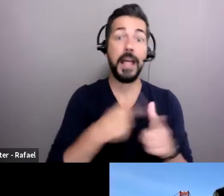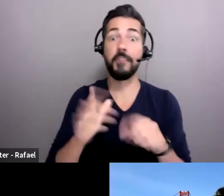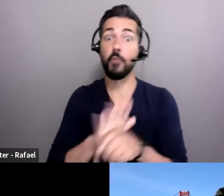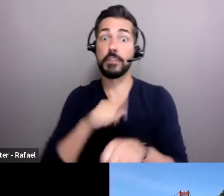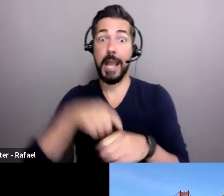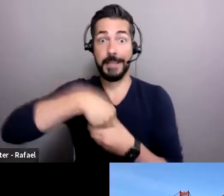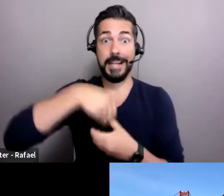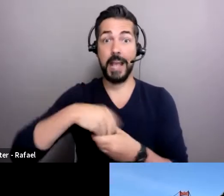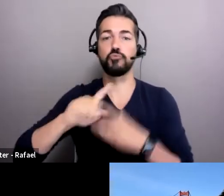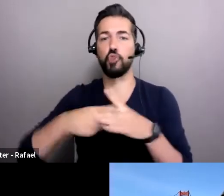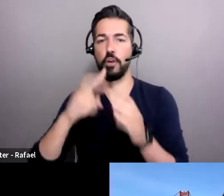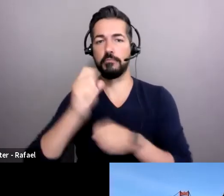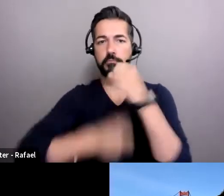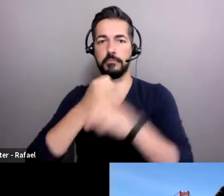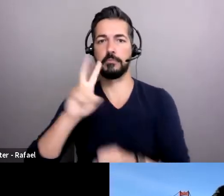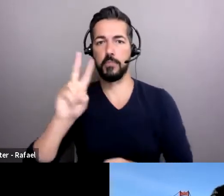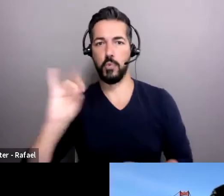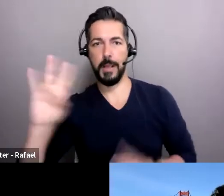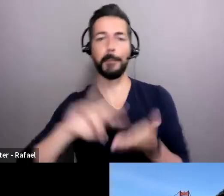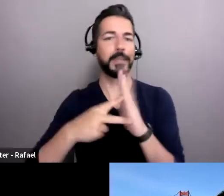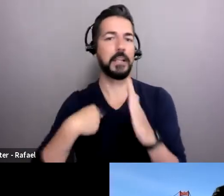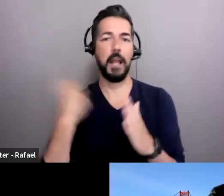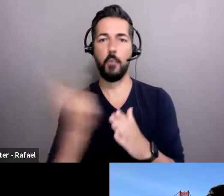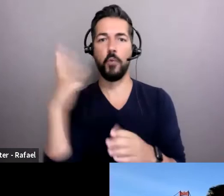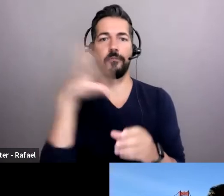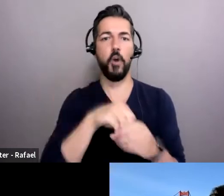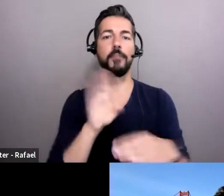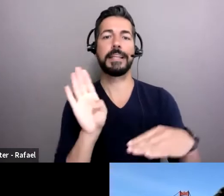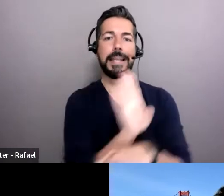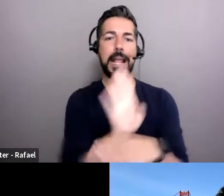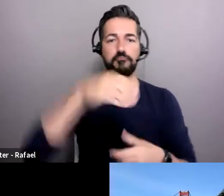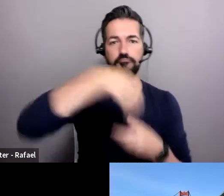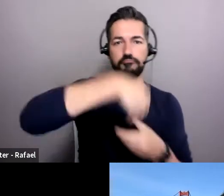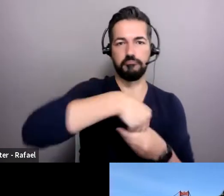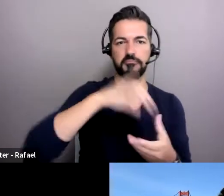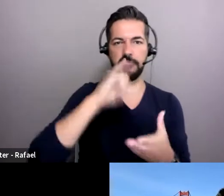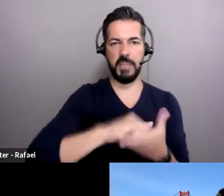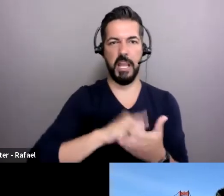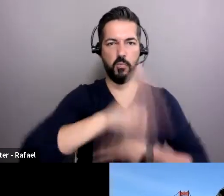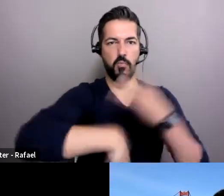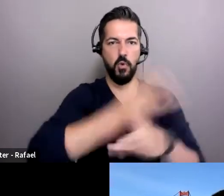So I've always been in the enterprise in house SEO track since I can remember since 2007.